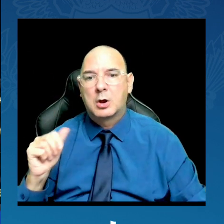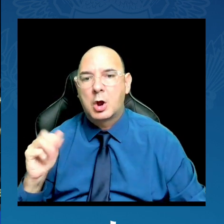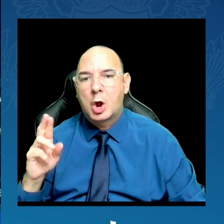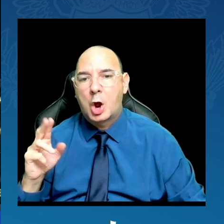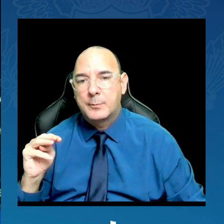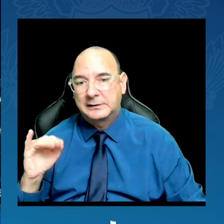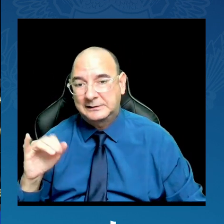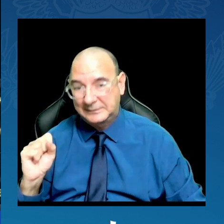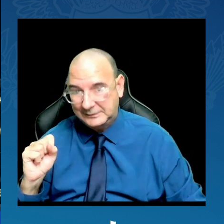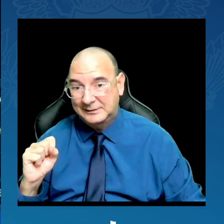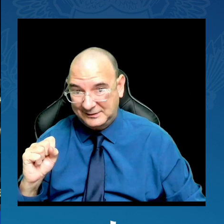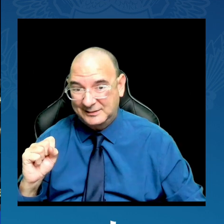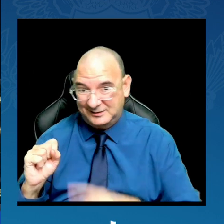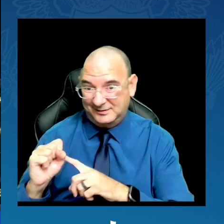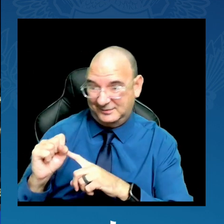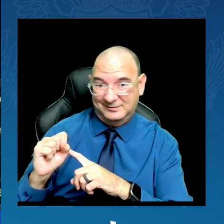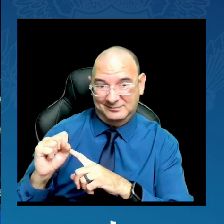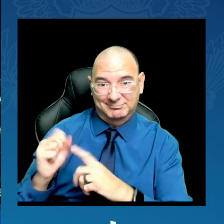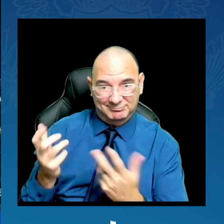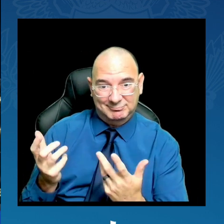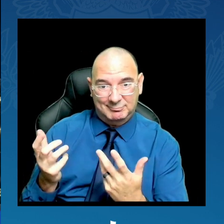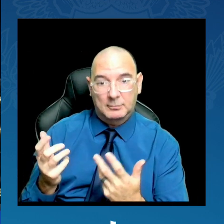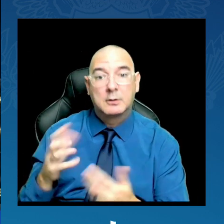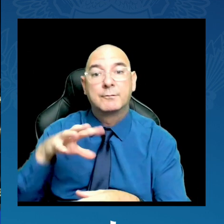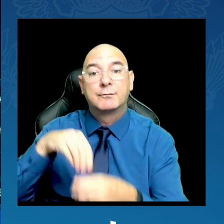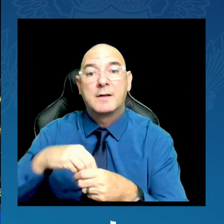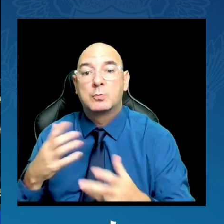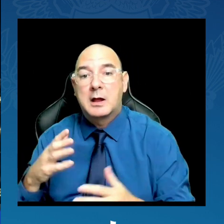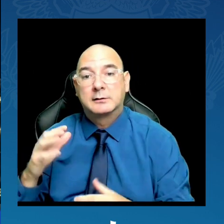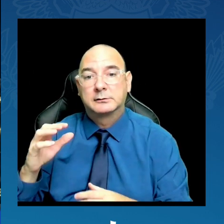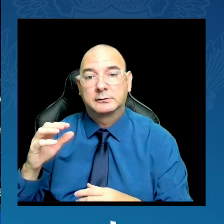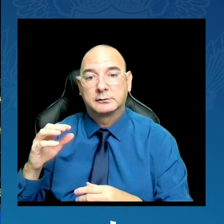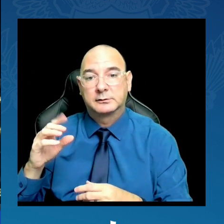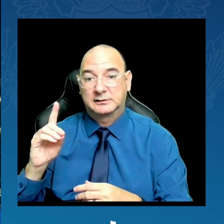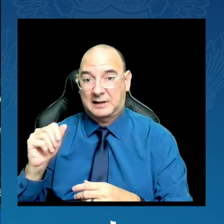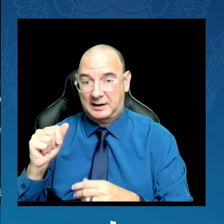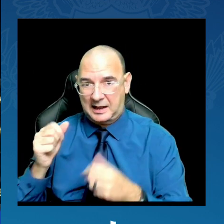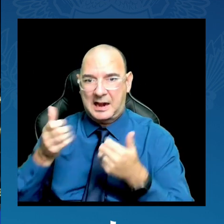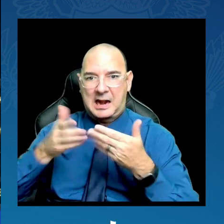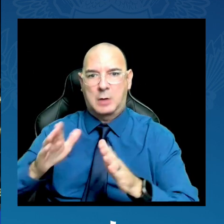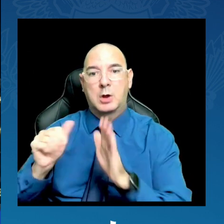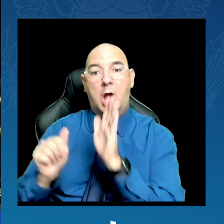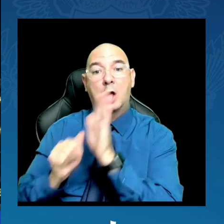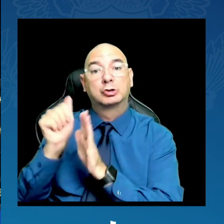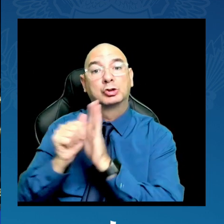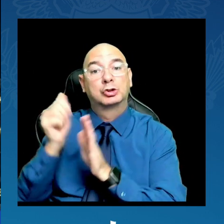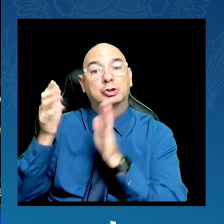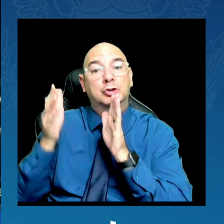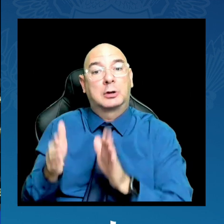enabling astronauts to explore and work on the moon, as we heard earlier, and lay the groundwork